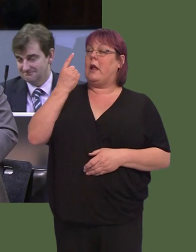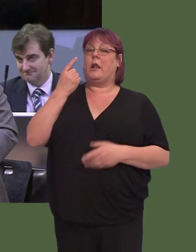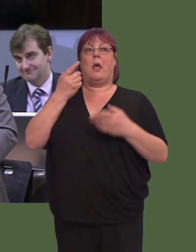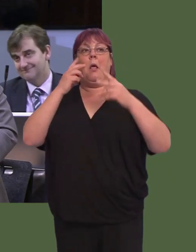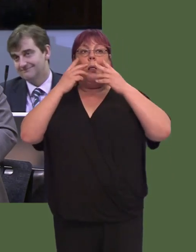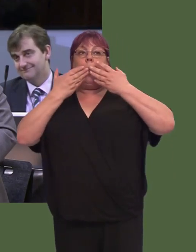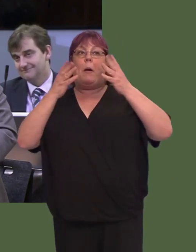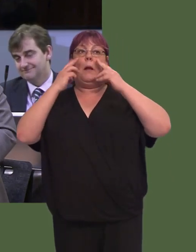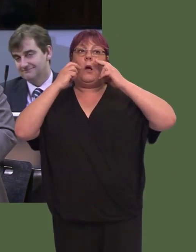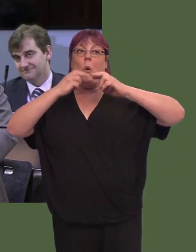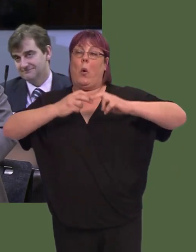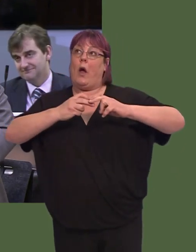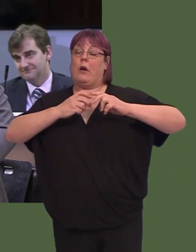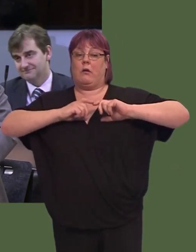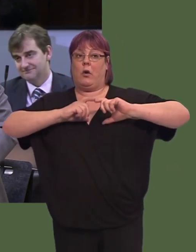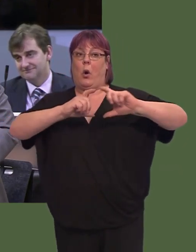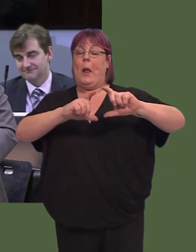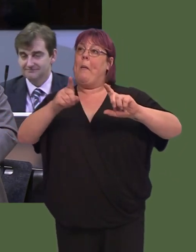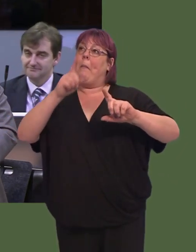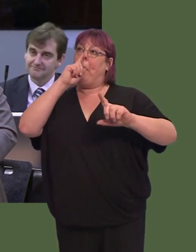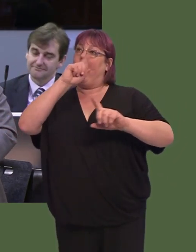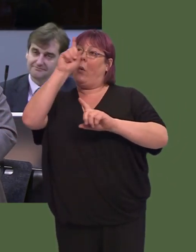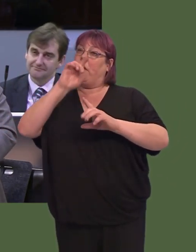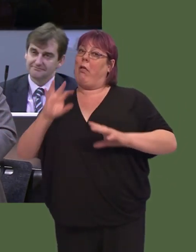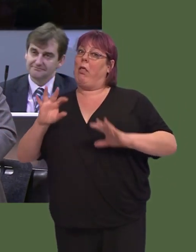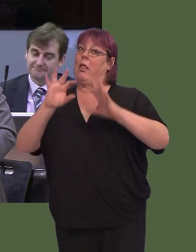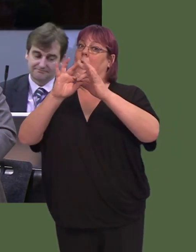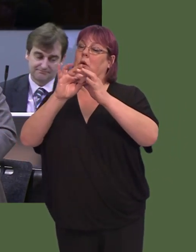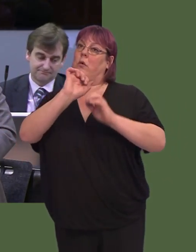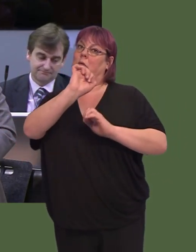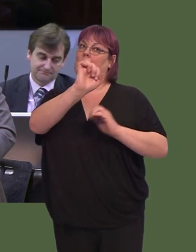letter that was received by Members on another transport issue that came to light over the